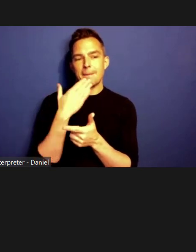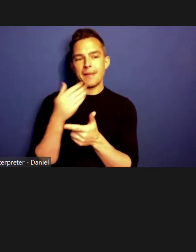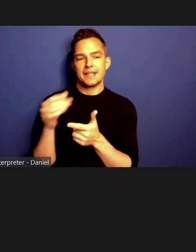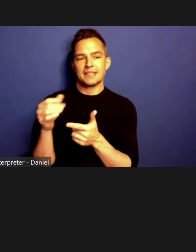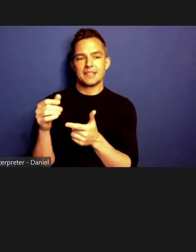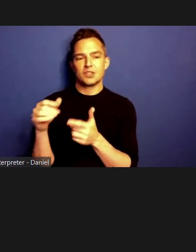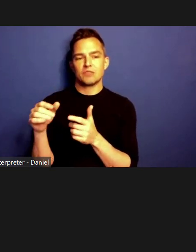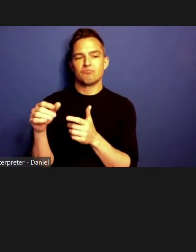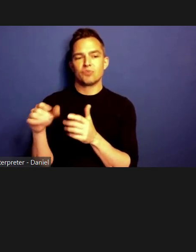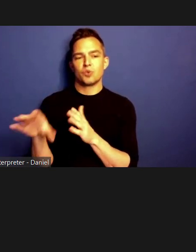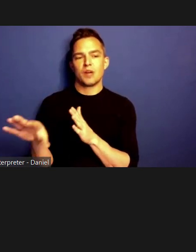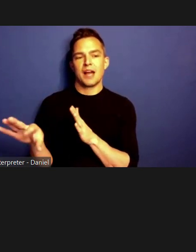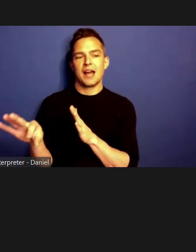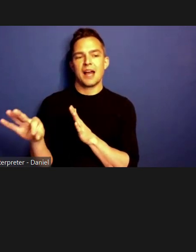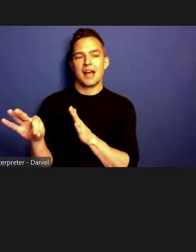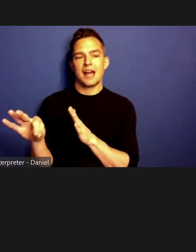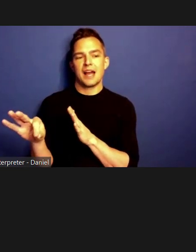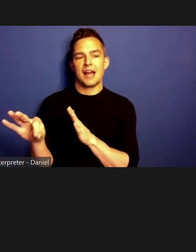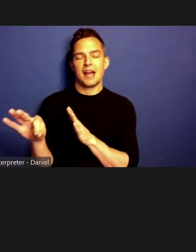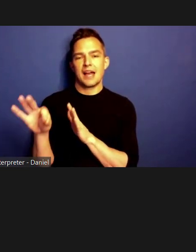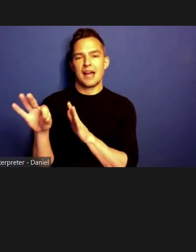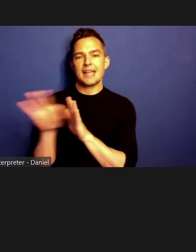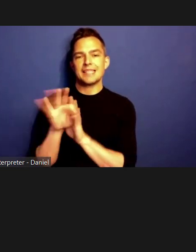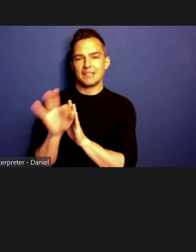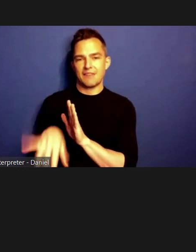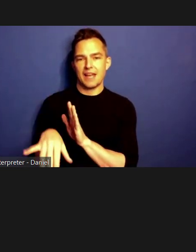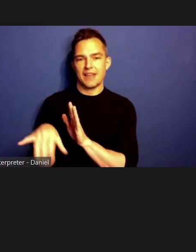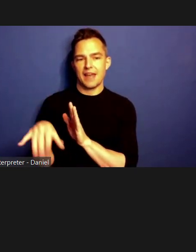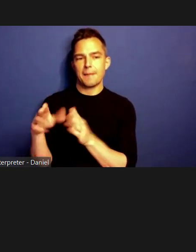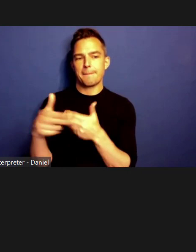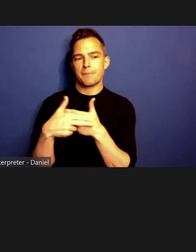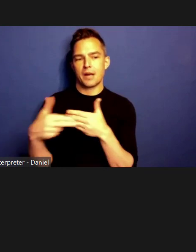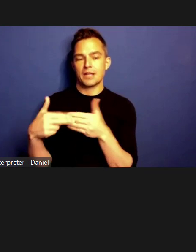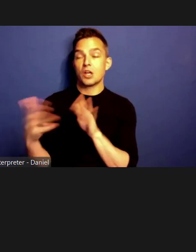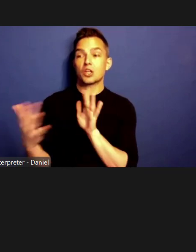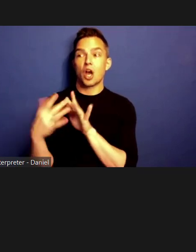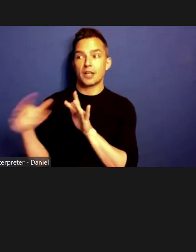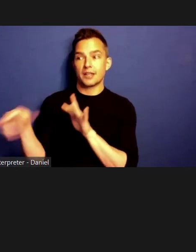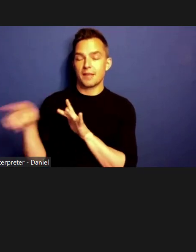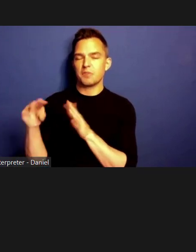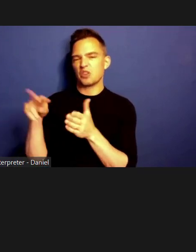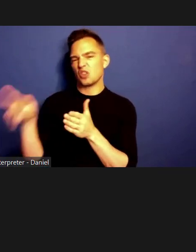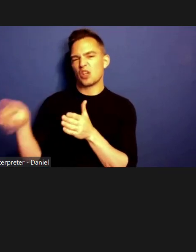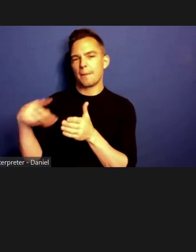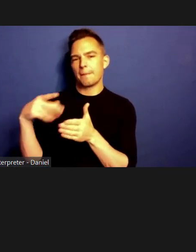You can look them up online and you should have an area or state